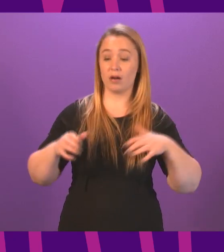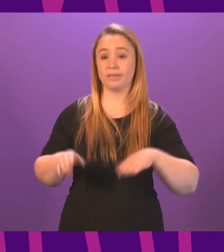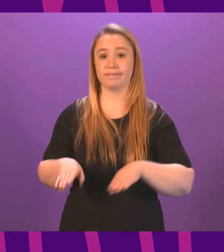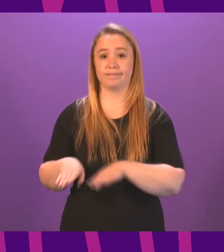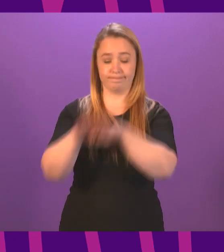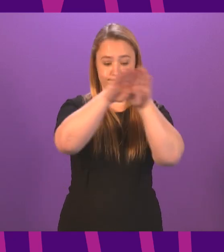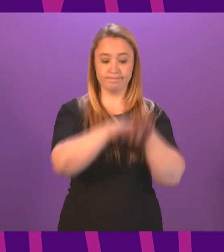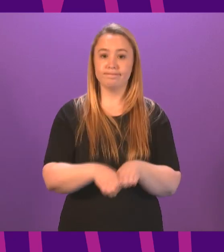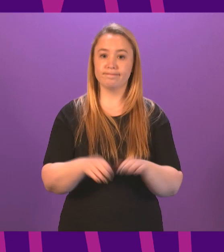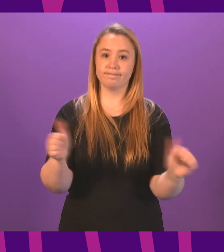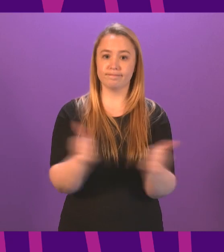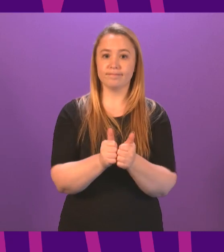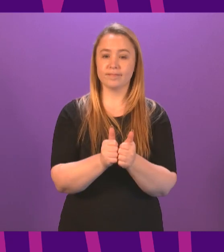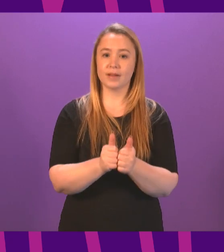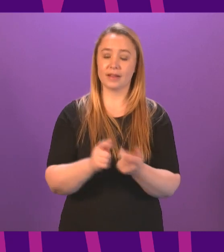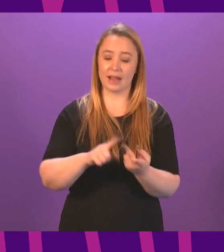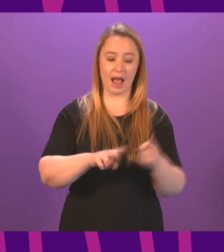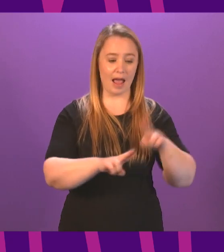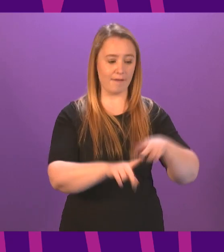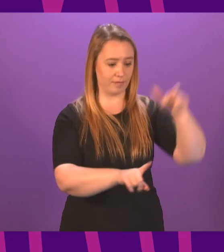to attack an emergency worker. However, we have to make sure that we have in place the